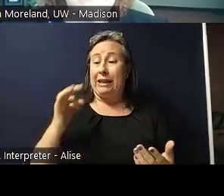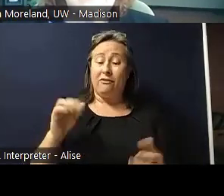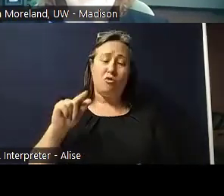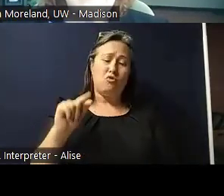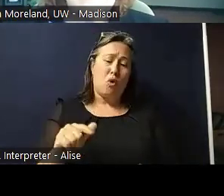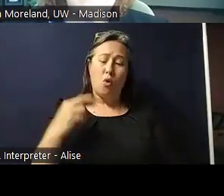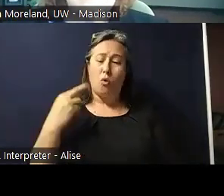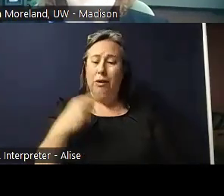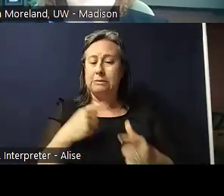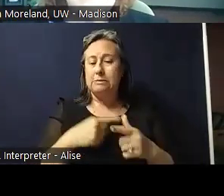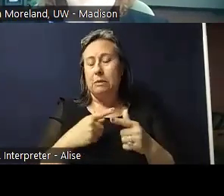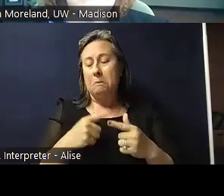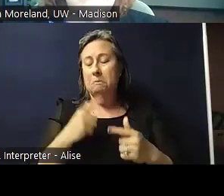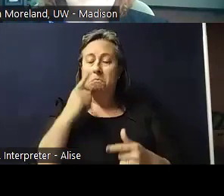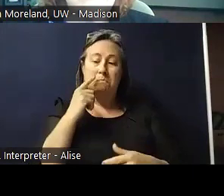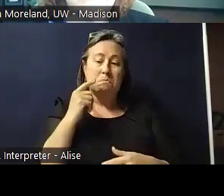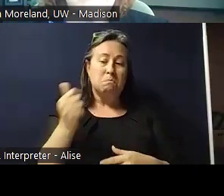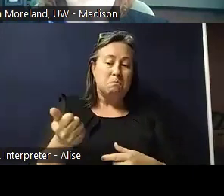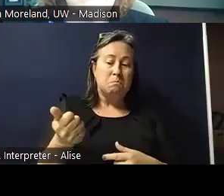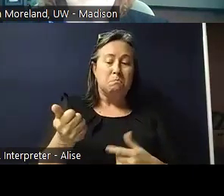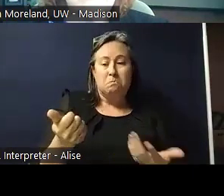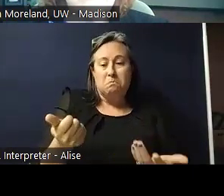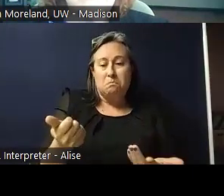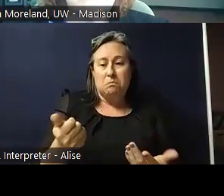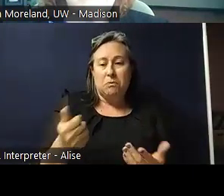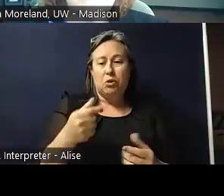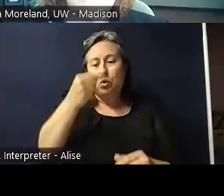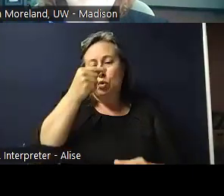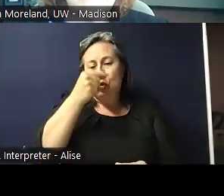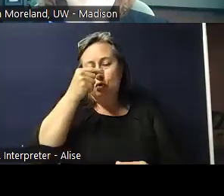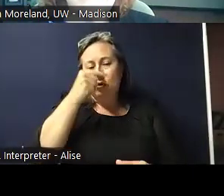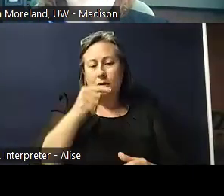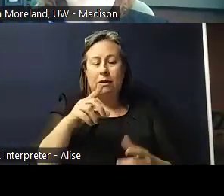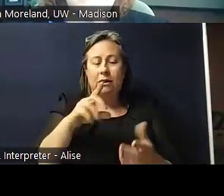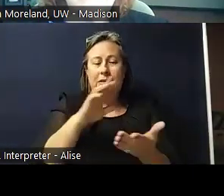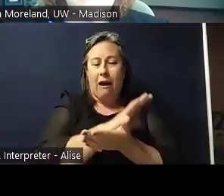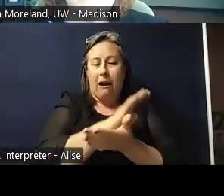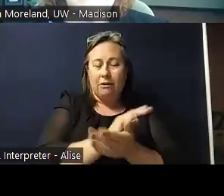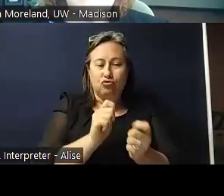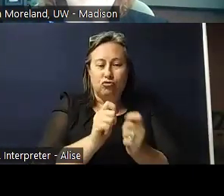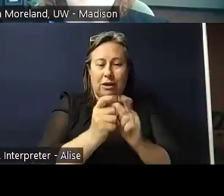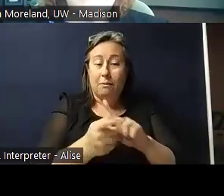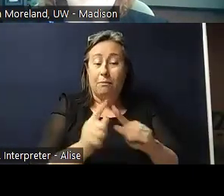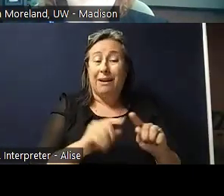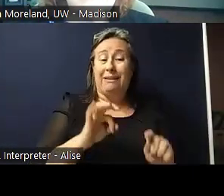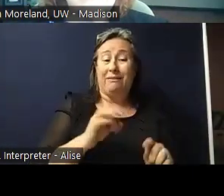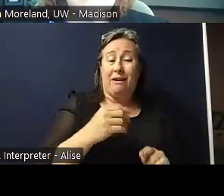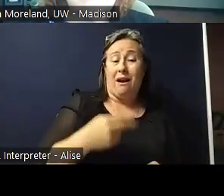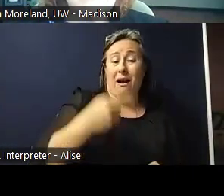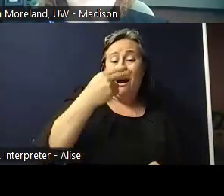we'll take a Google Docs translation, but if it's higher-risk, we want a legal translation,